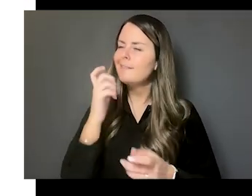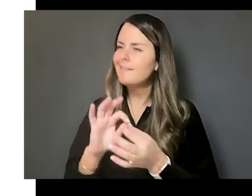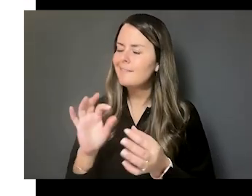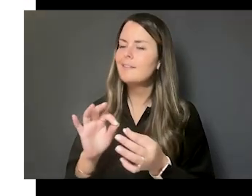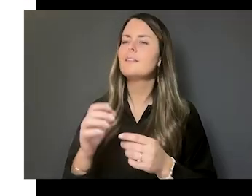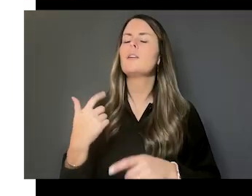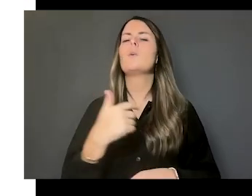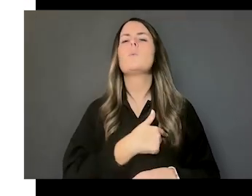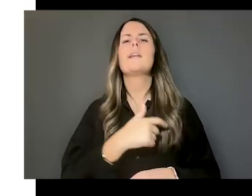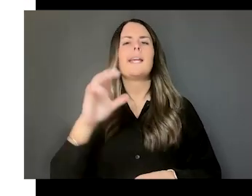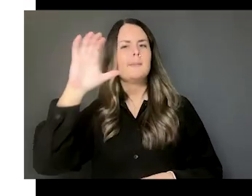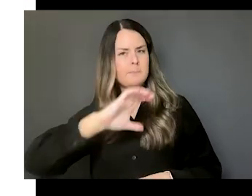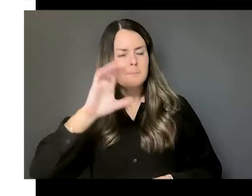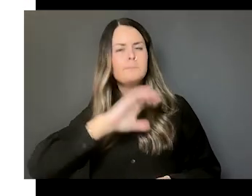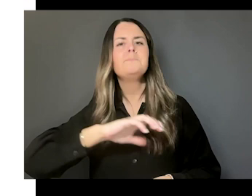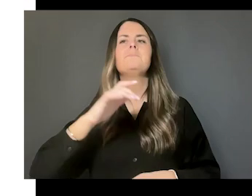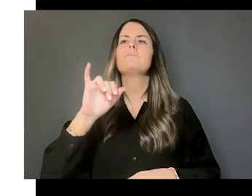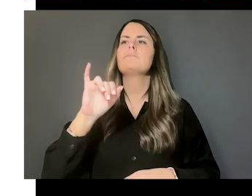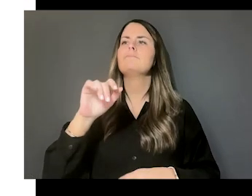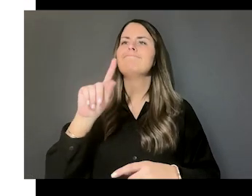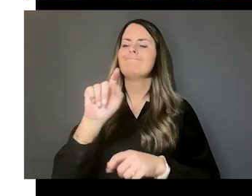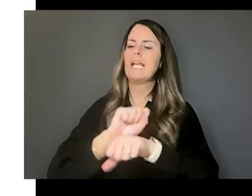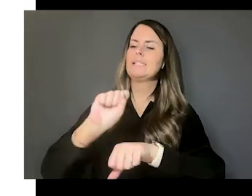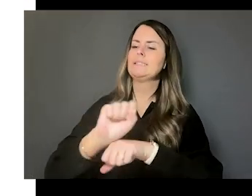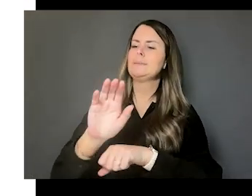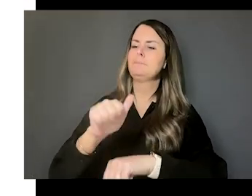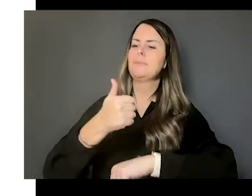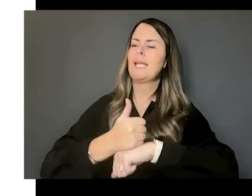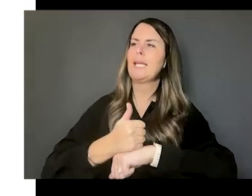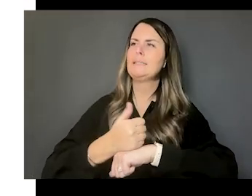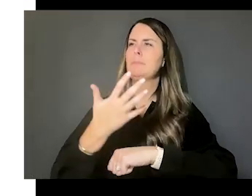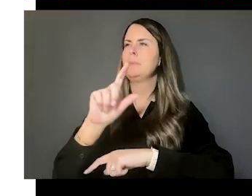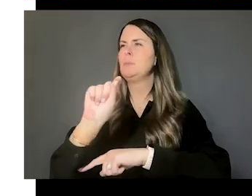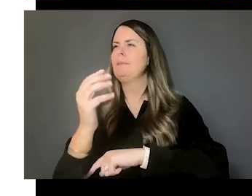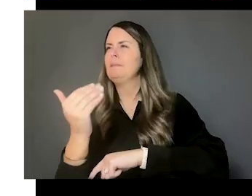in the mid 2015-2016.